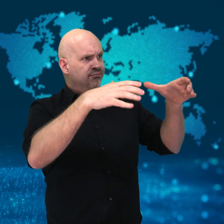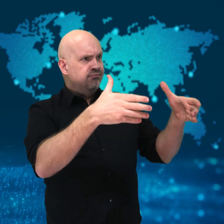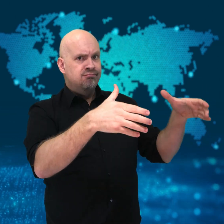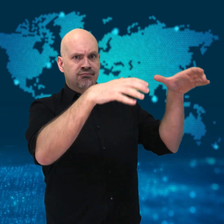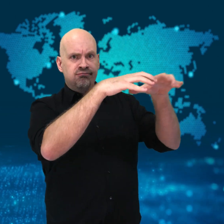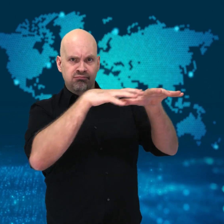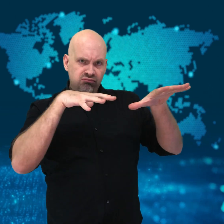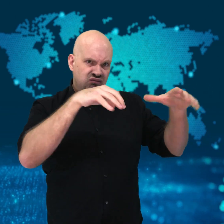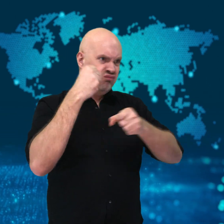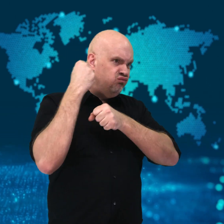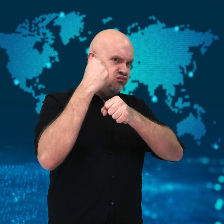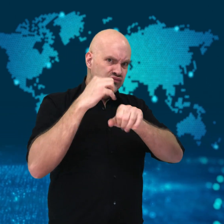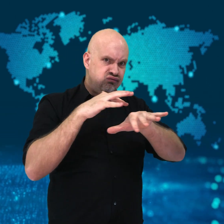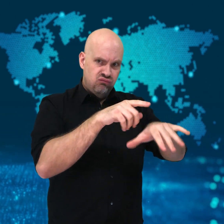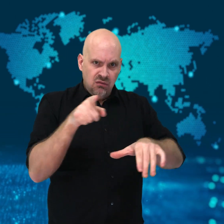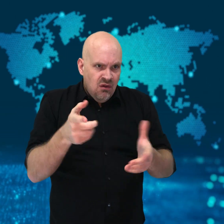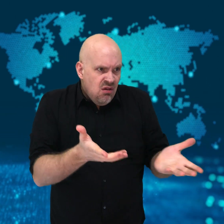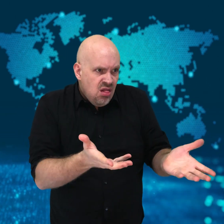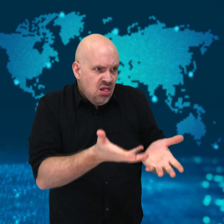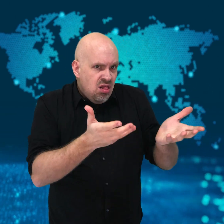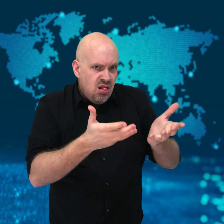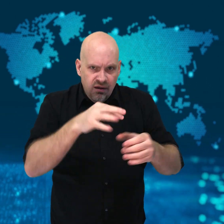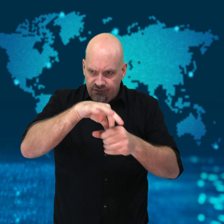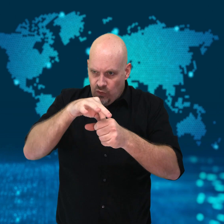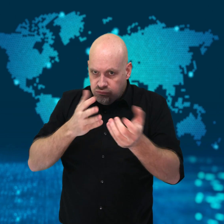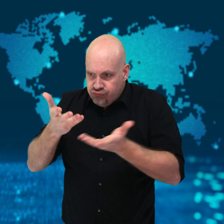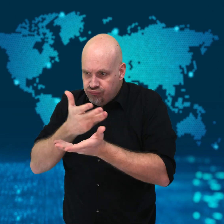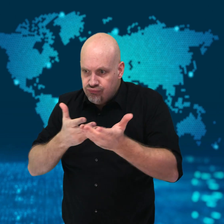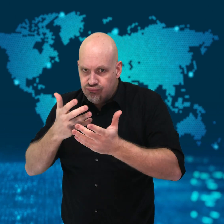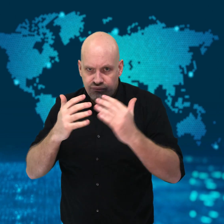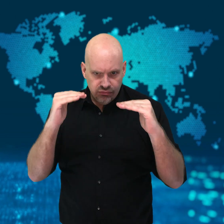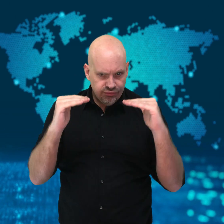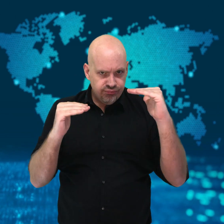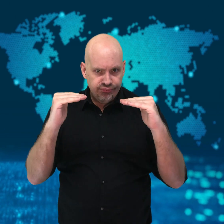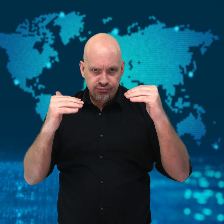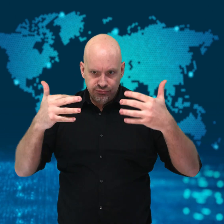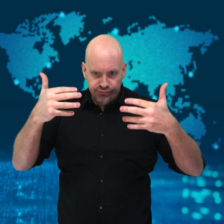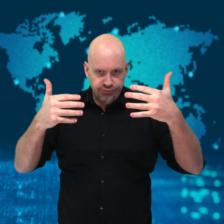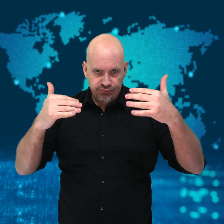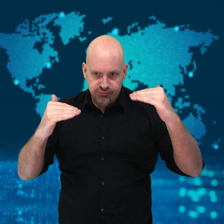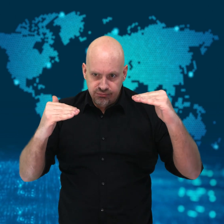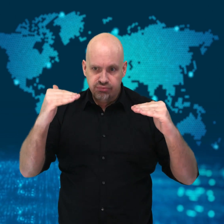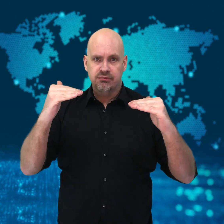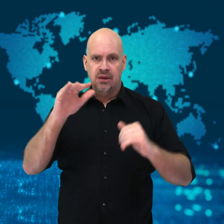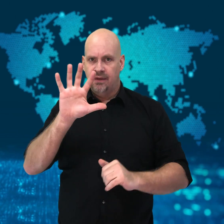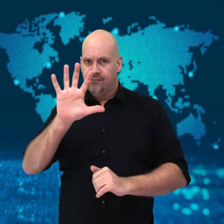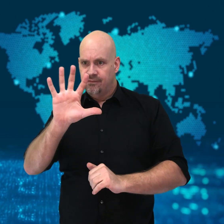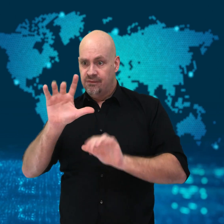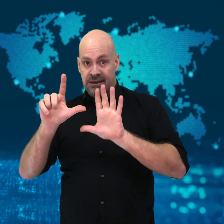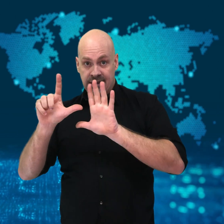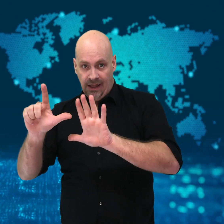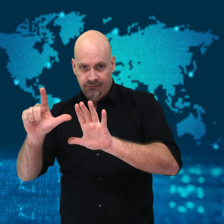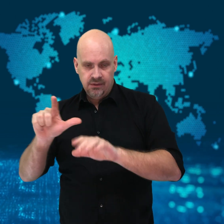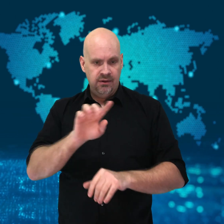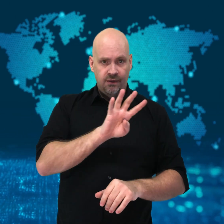charges of encouraging pro-Trump protestors to